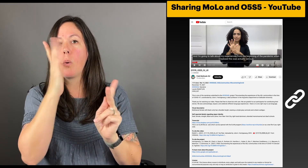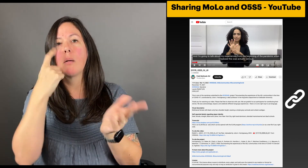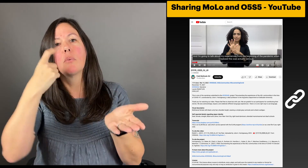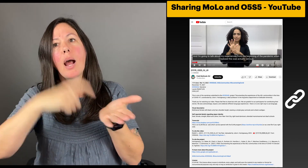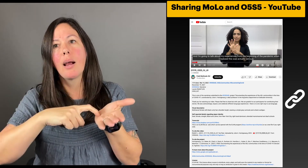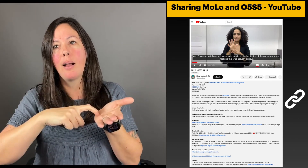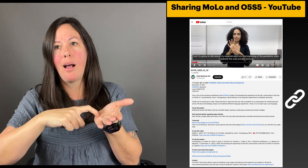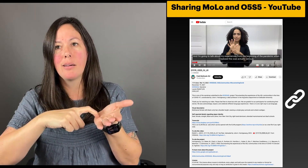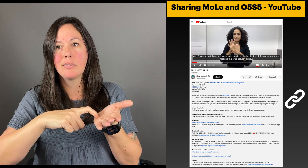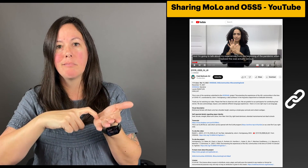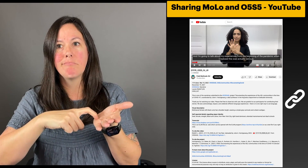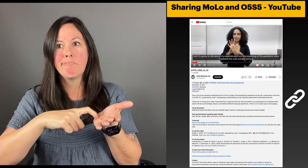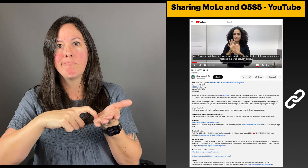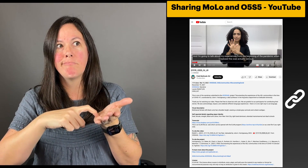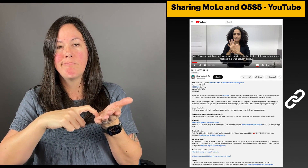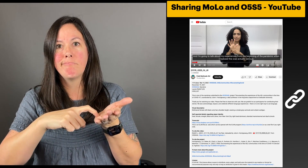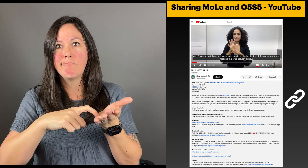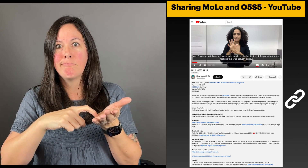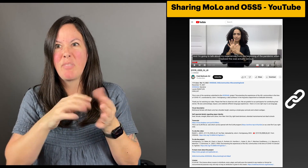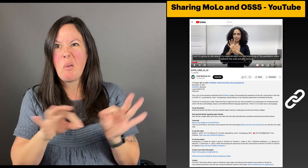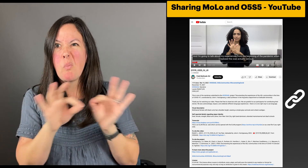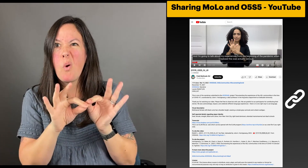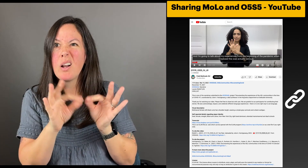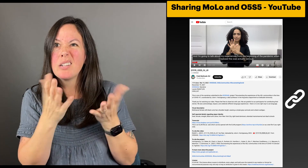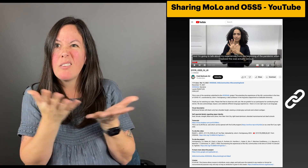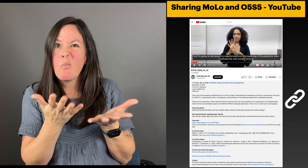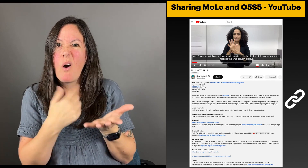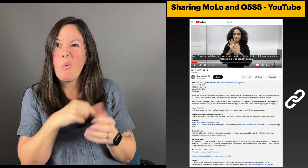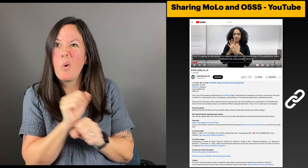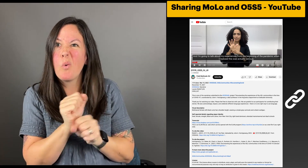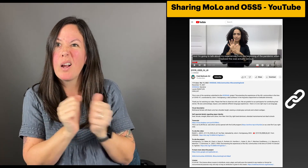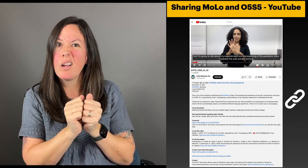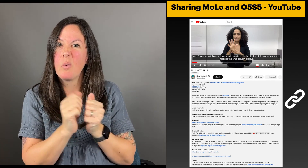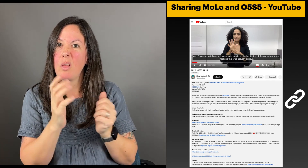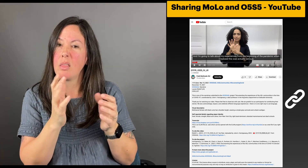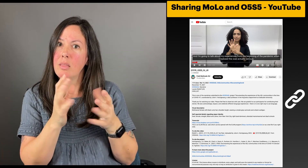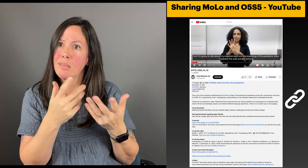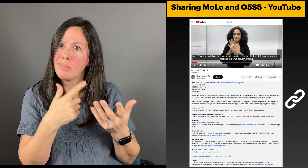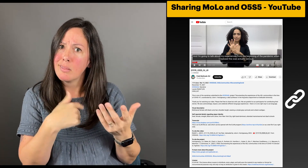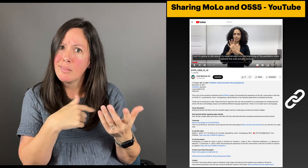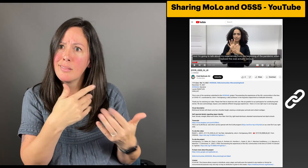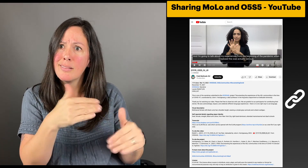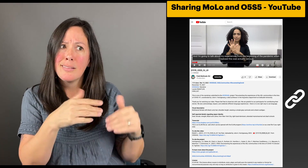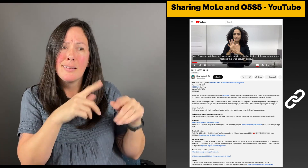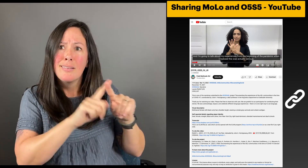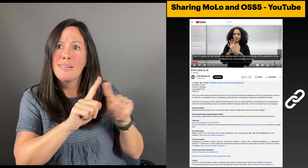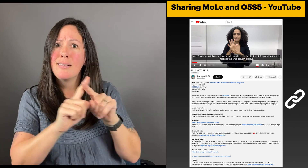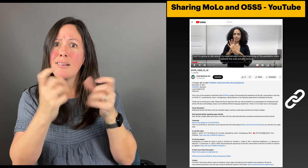the language and presenting it in a way that people can recognize the importance